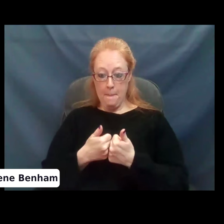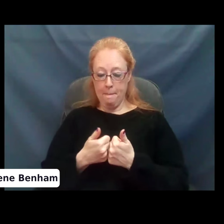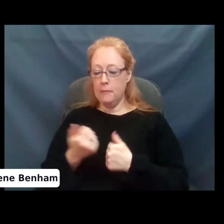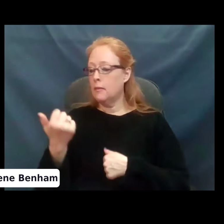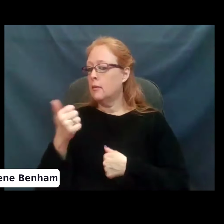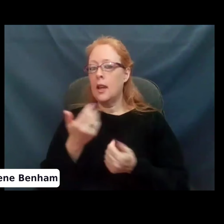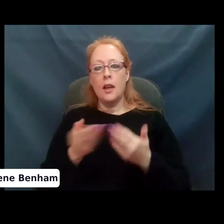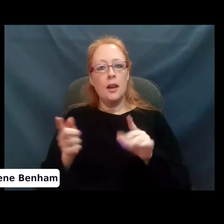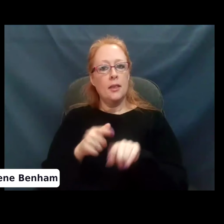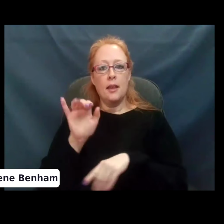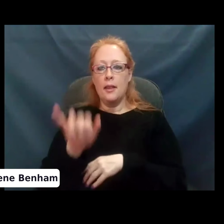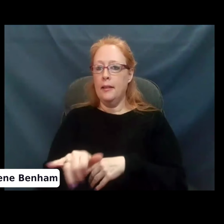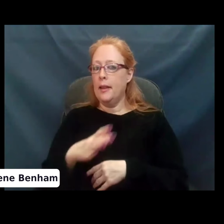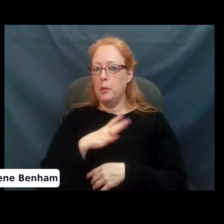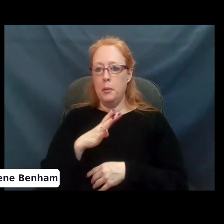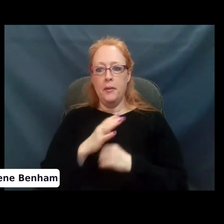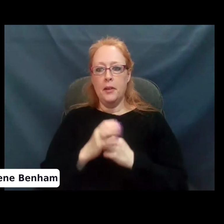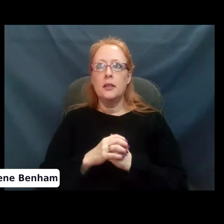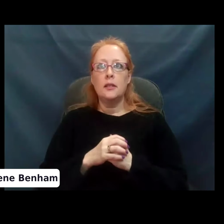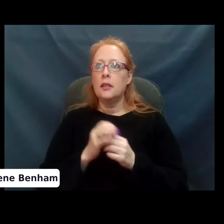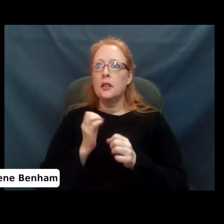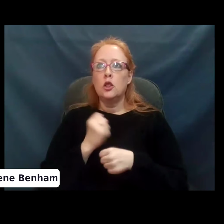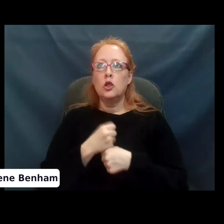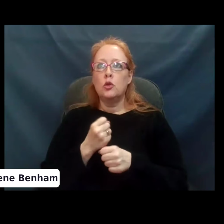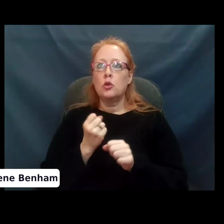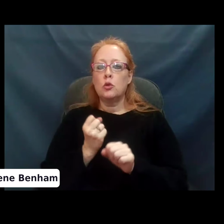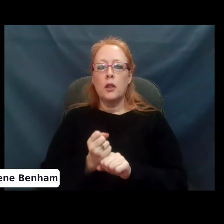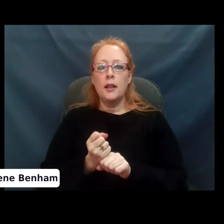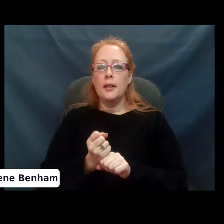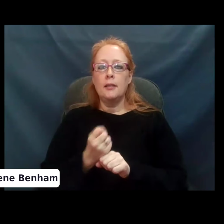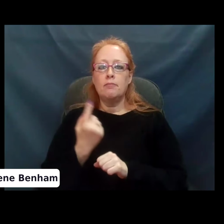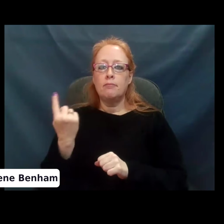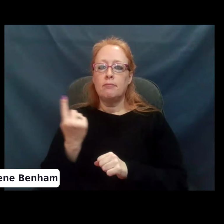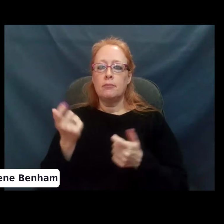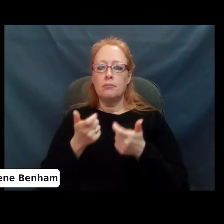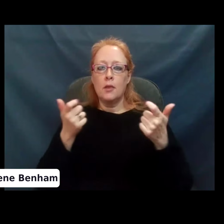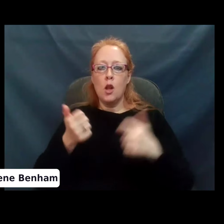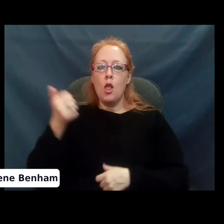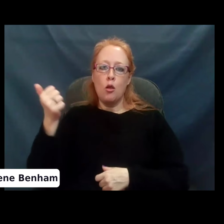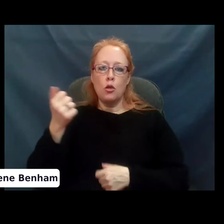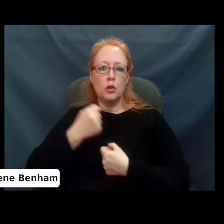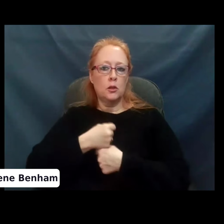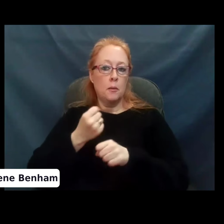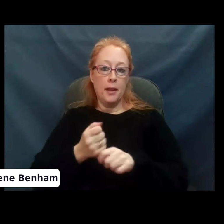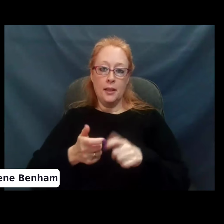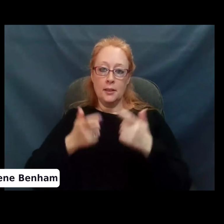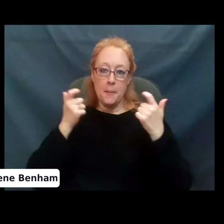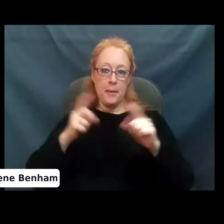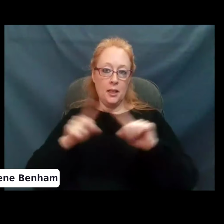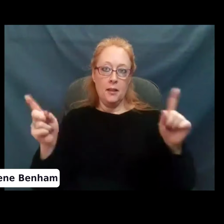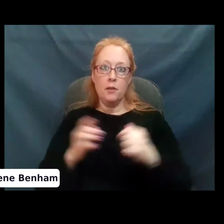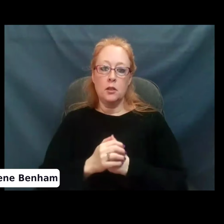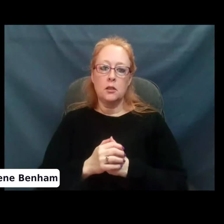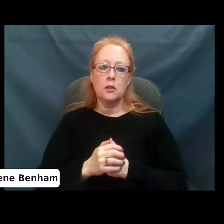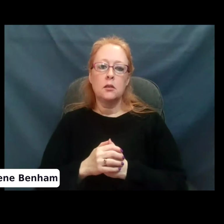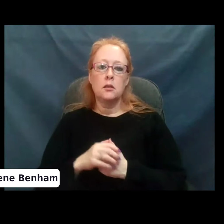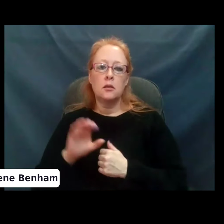Was that candy land or a different game or?